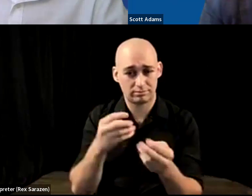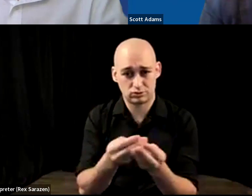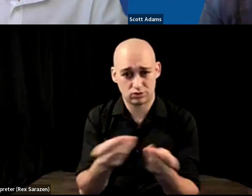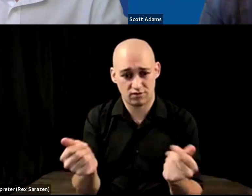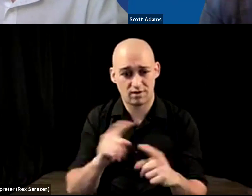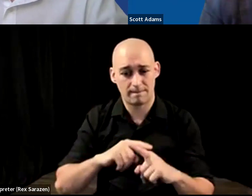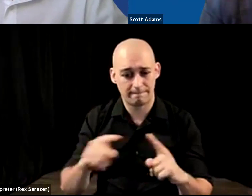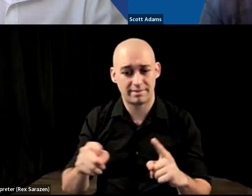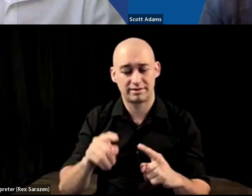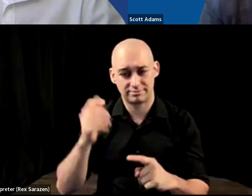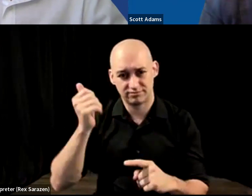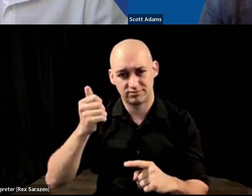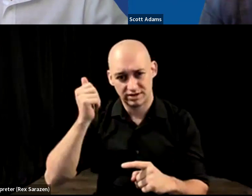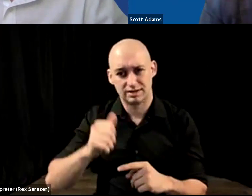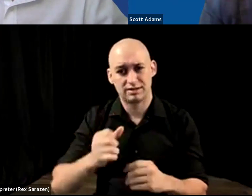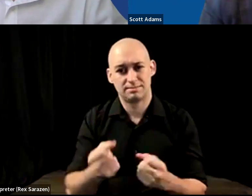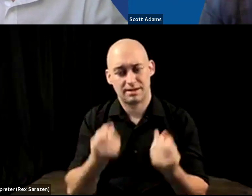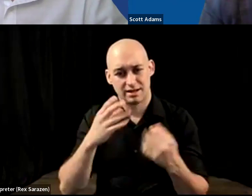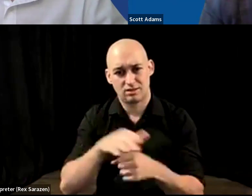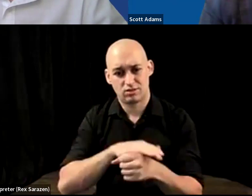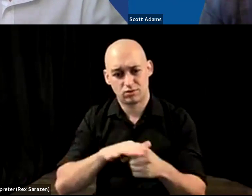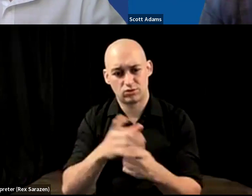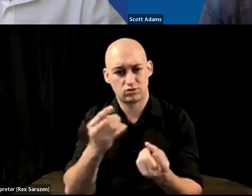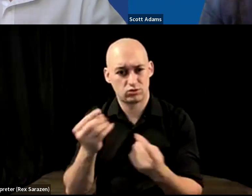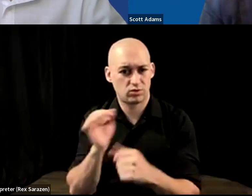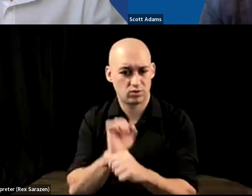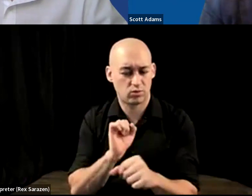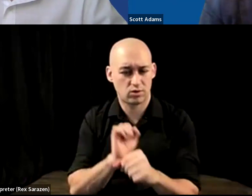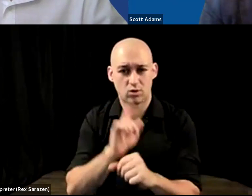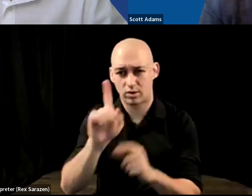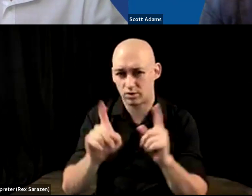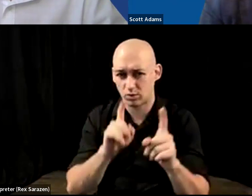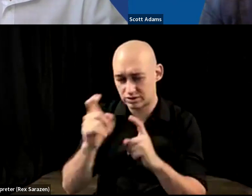have so many local orgs doing work and one of the questions that I'm getting as, you know,